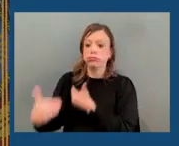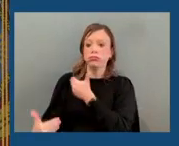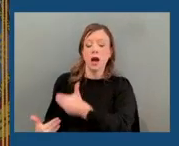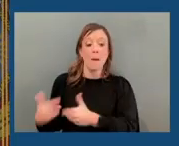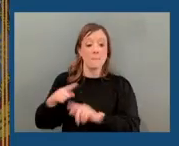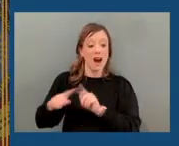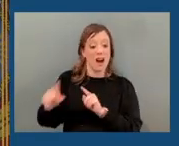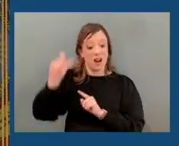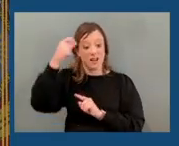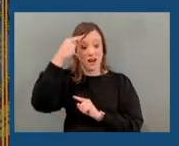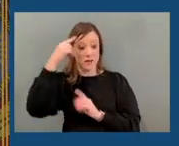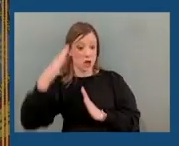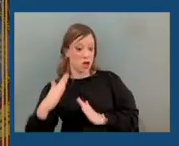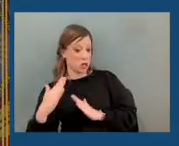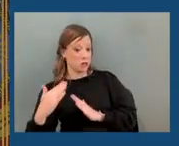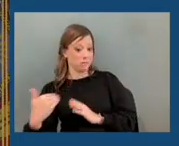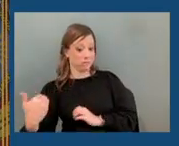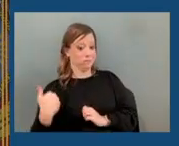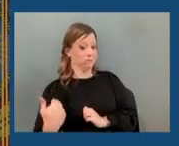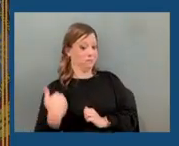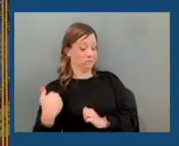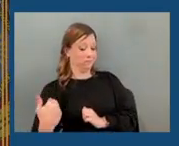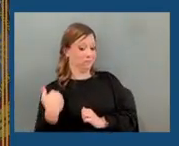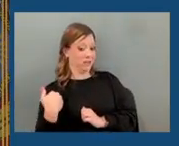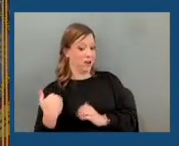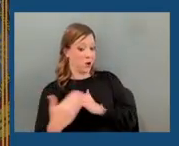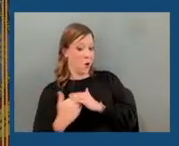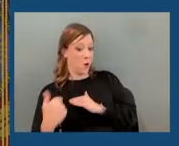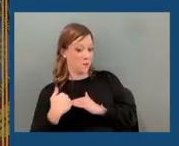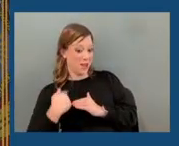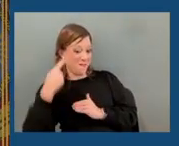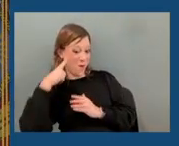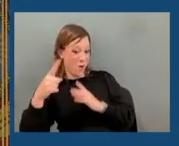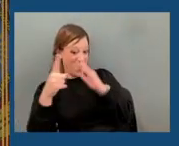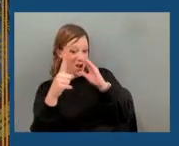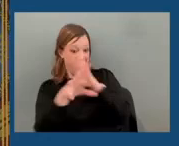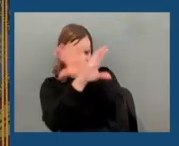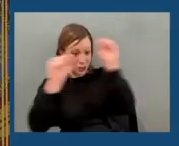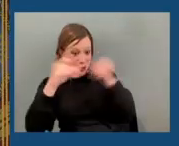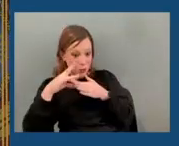for the position of superintendent, I couldn't refuse. And that's because of the governor.